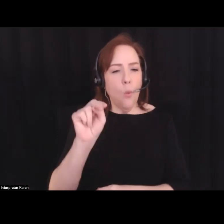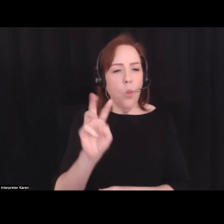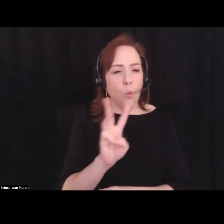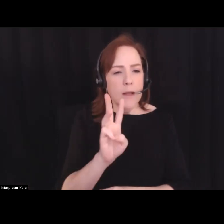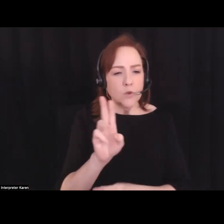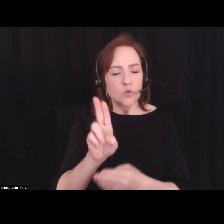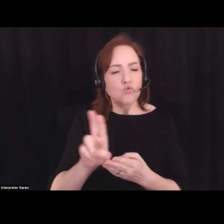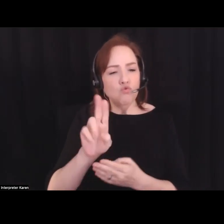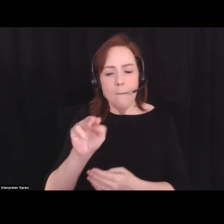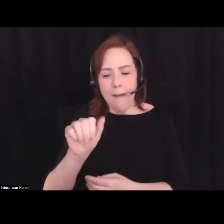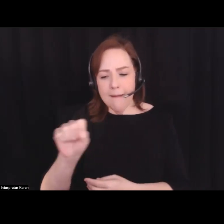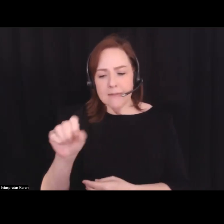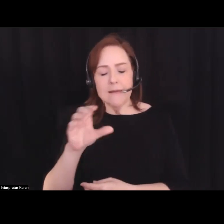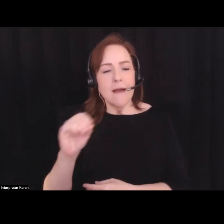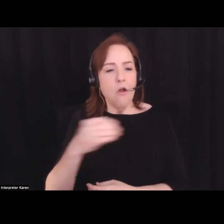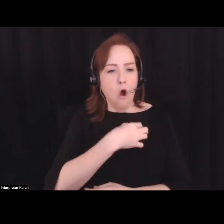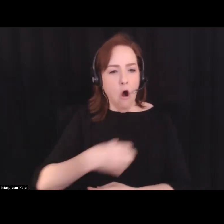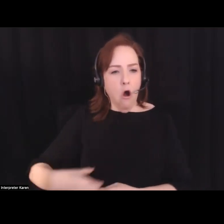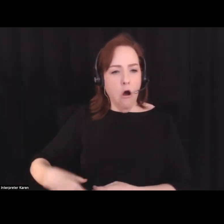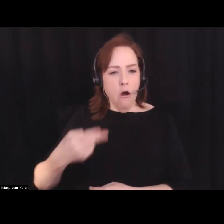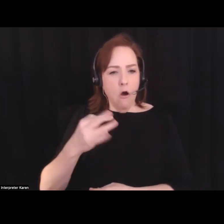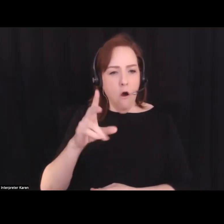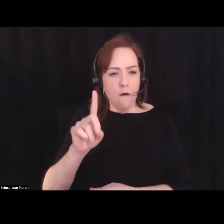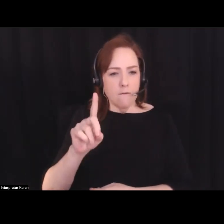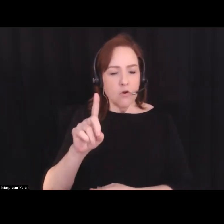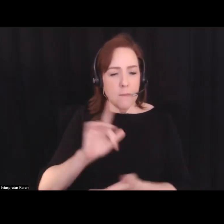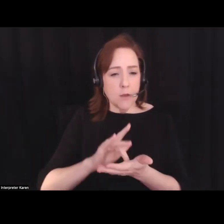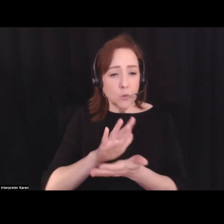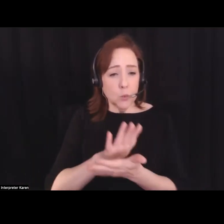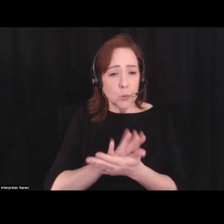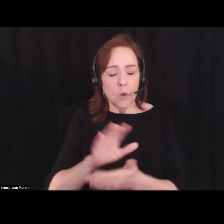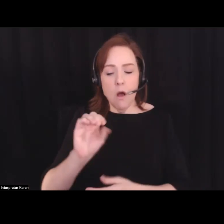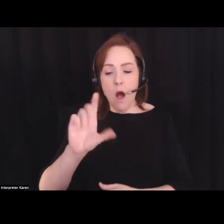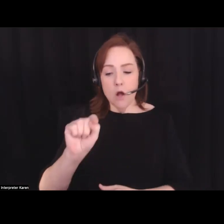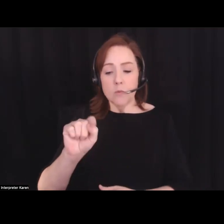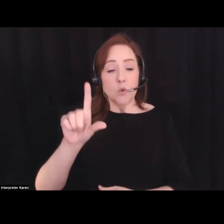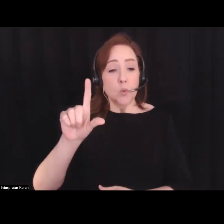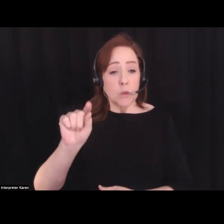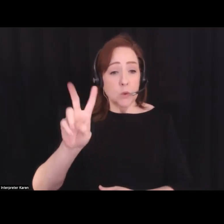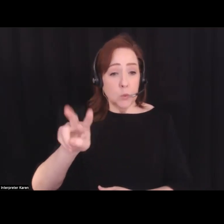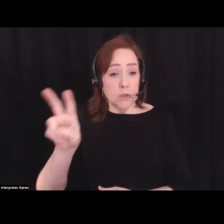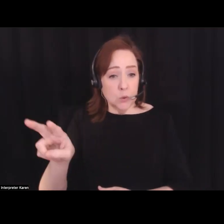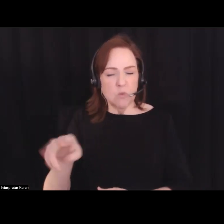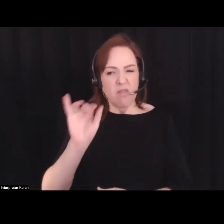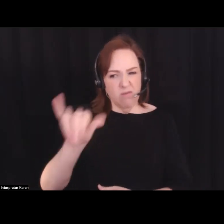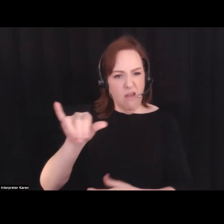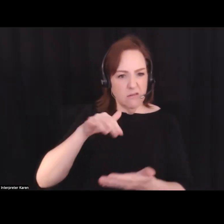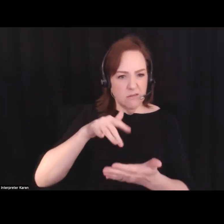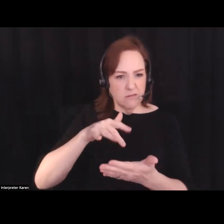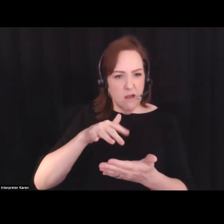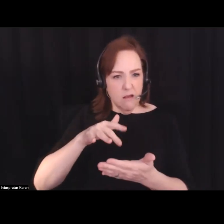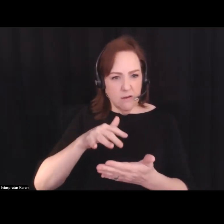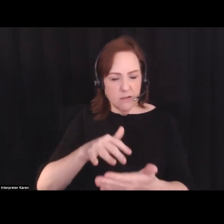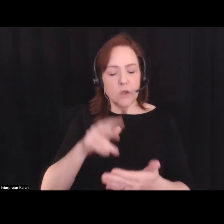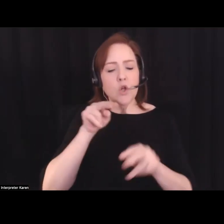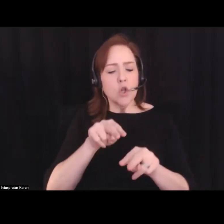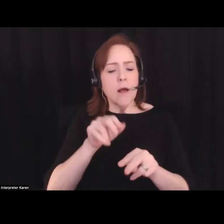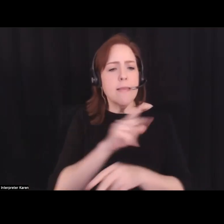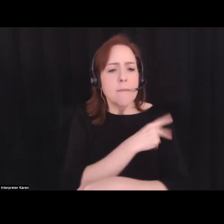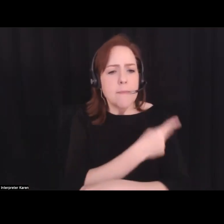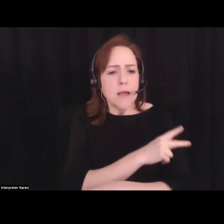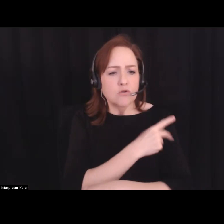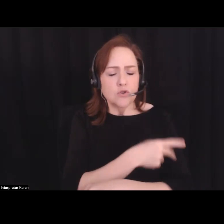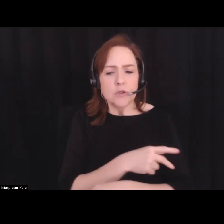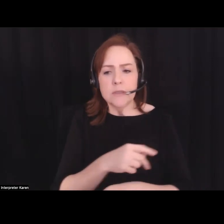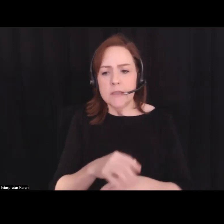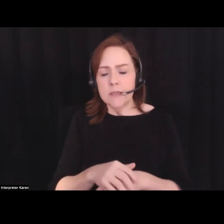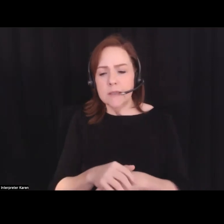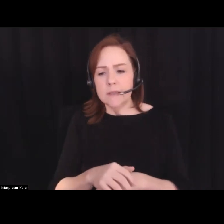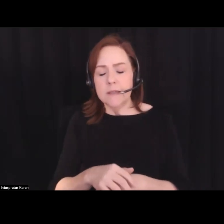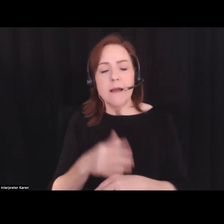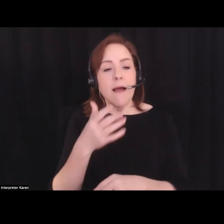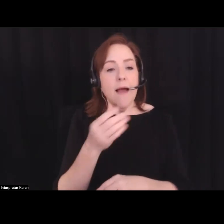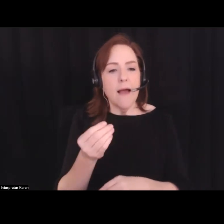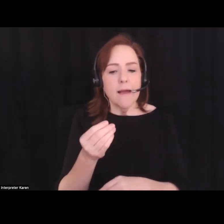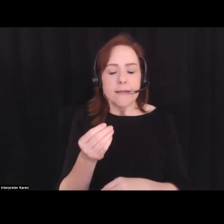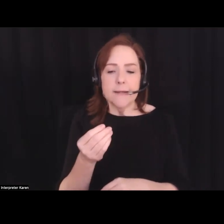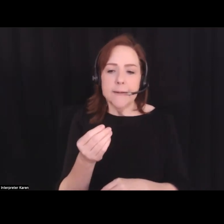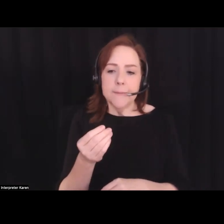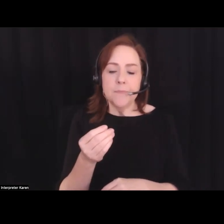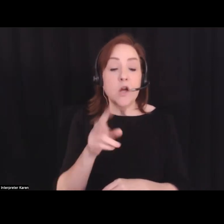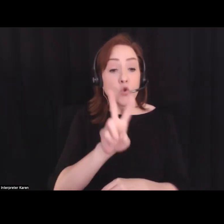school in October 2022 in that study looked at the Patients as well as a 22 Community clinics